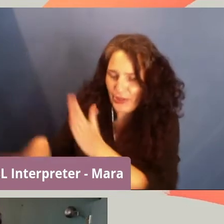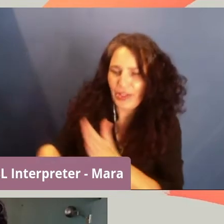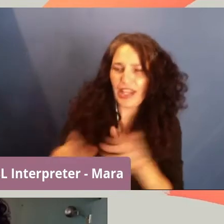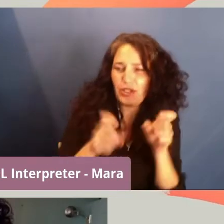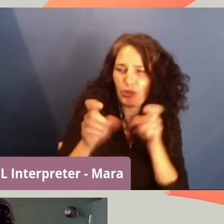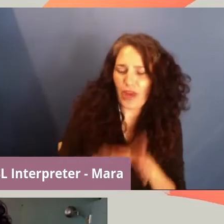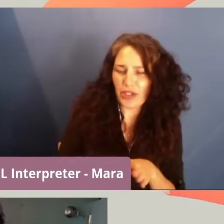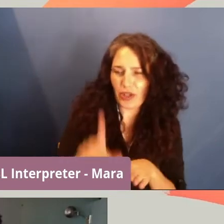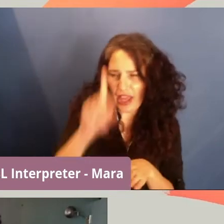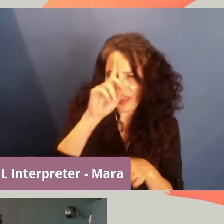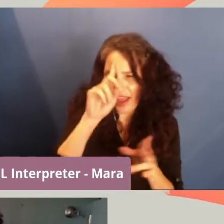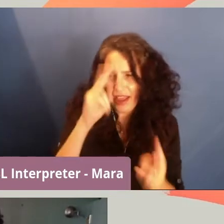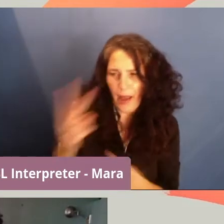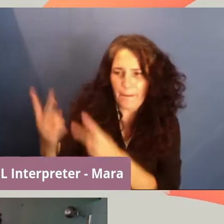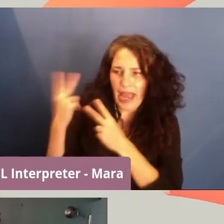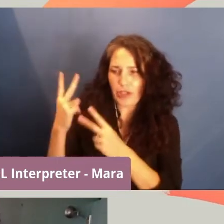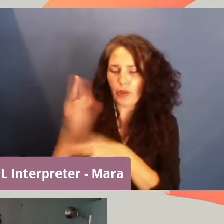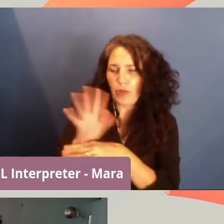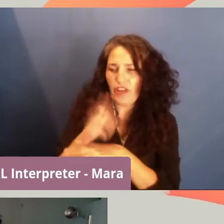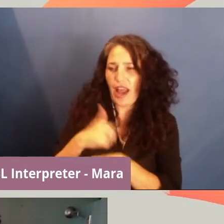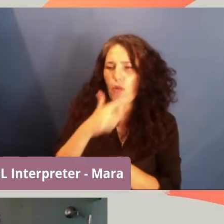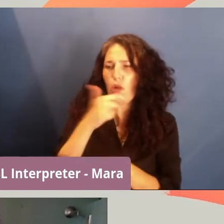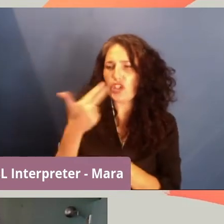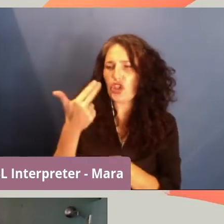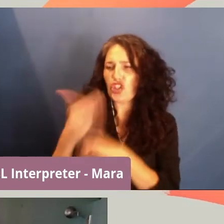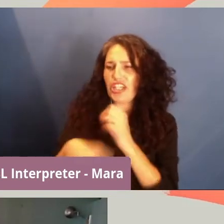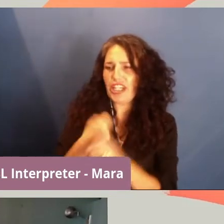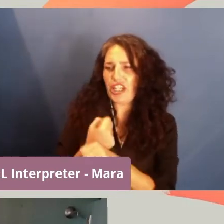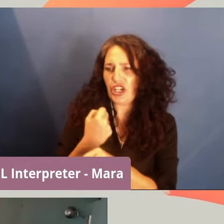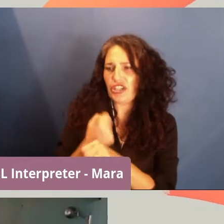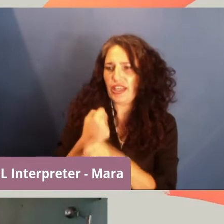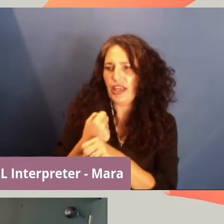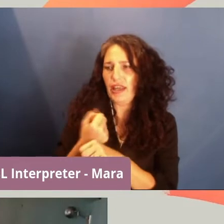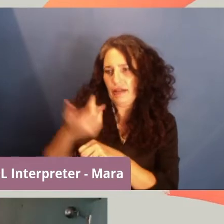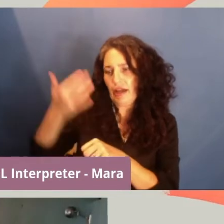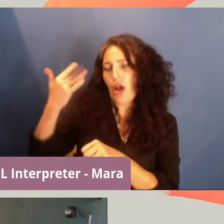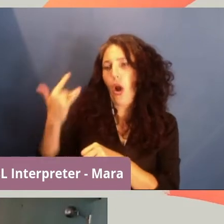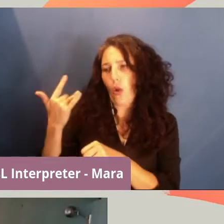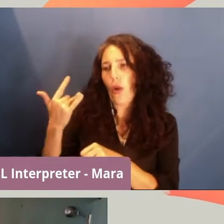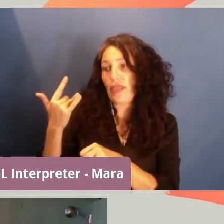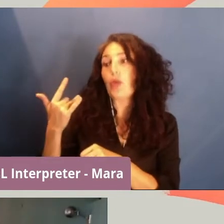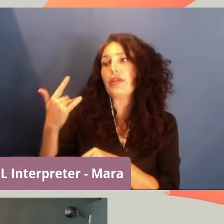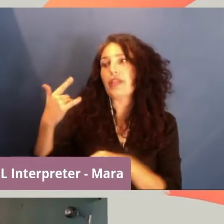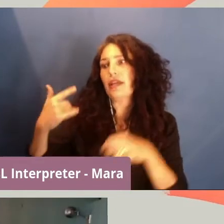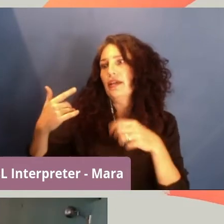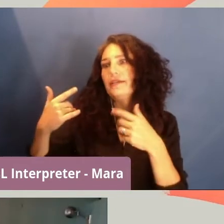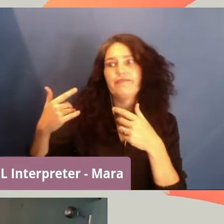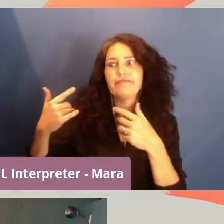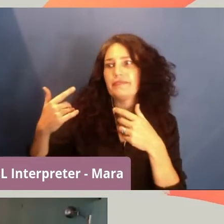and that film was surrounded by some controversy for being transphobic. And at the Q&A, I asked the director